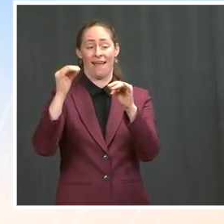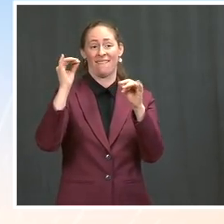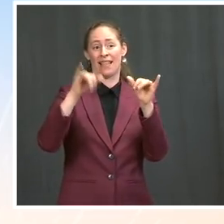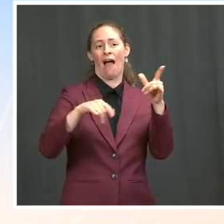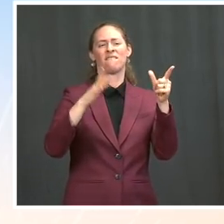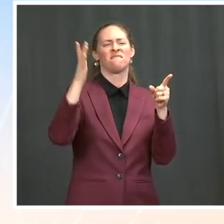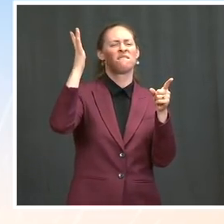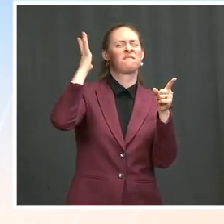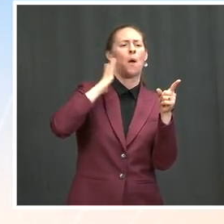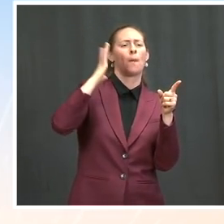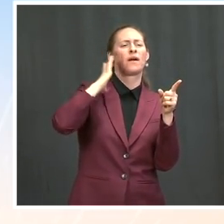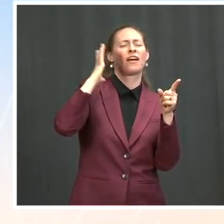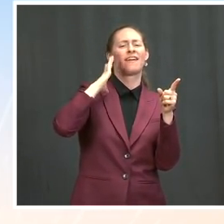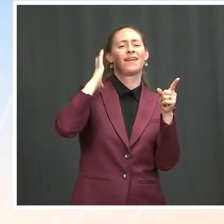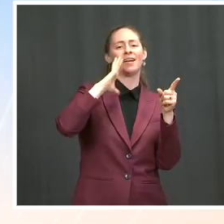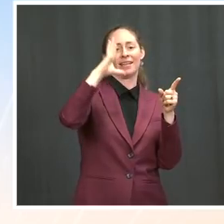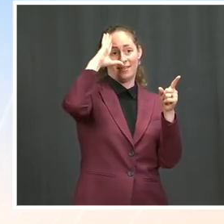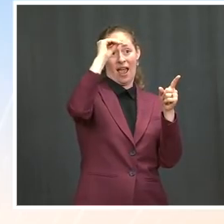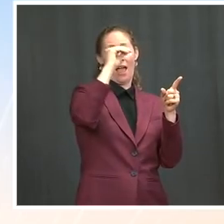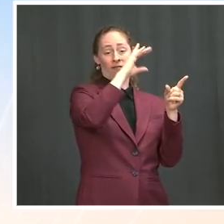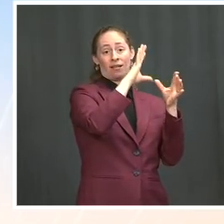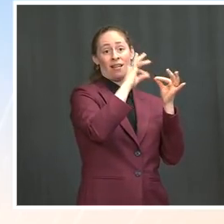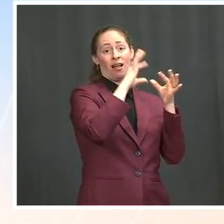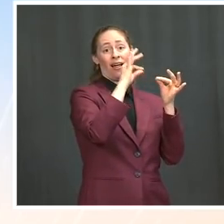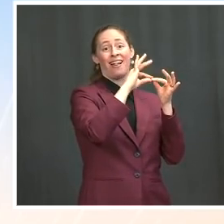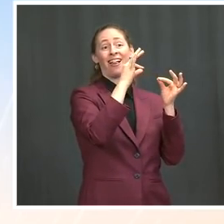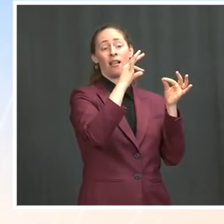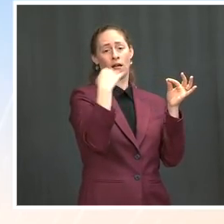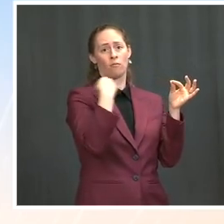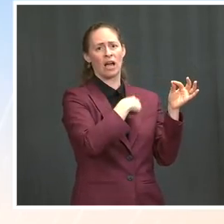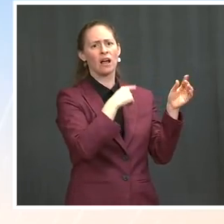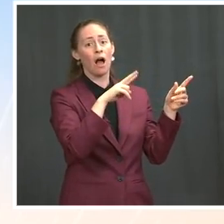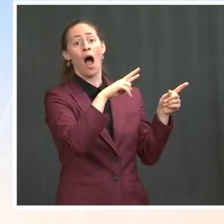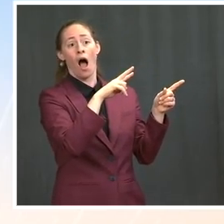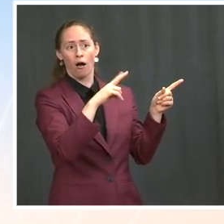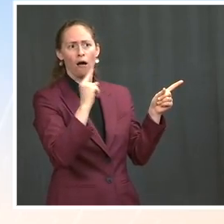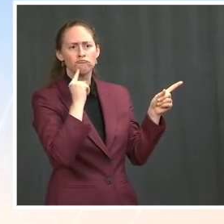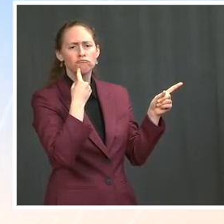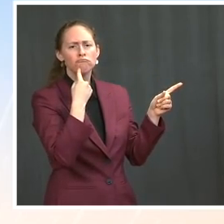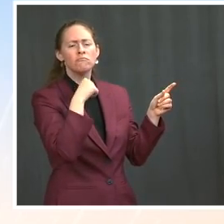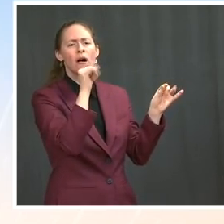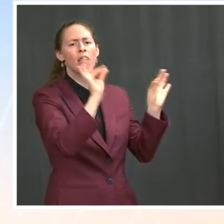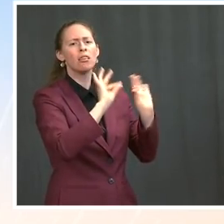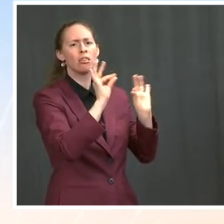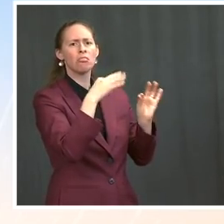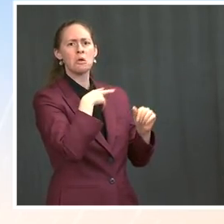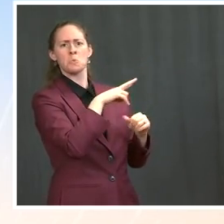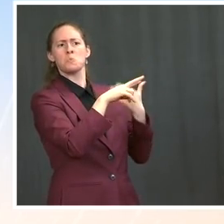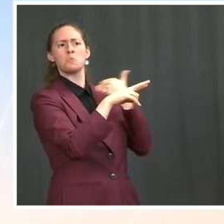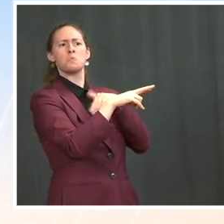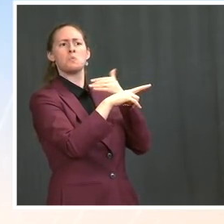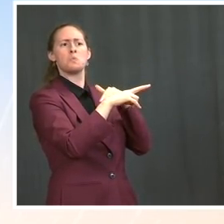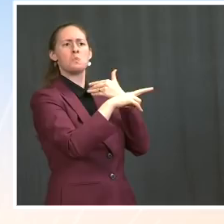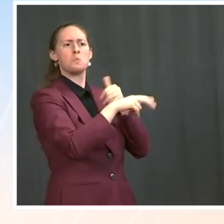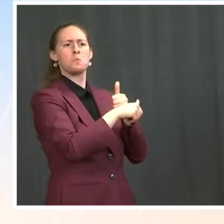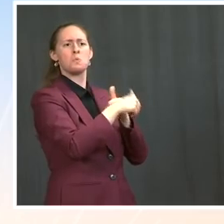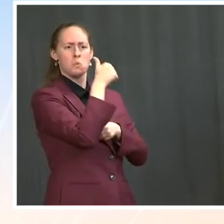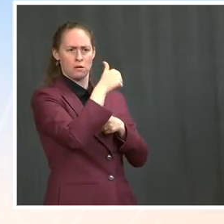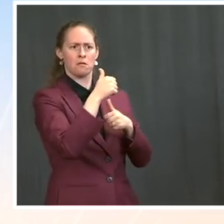quite seriously, as everyone should. But I don't have any readouts or calls with Governor DeWine. I will see if there's anything